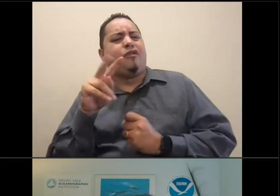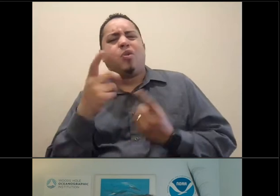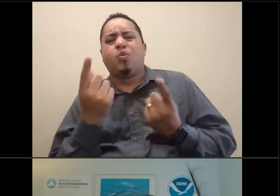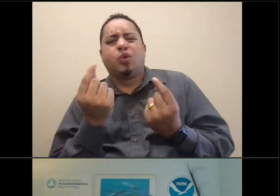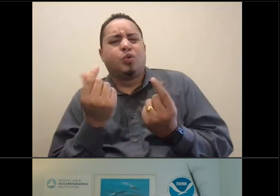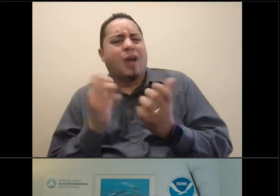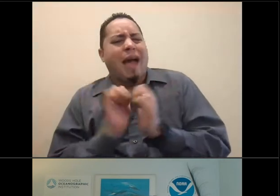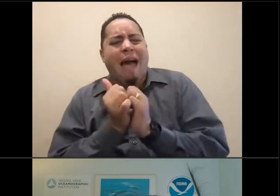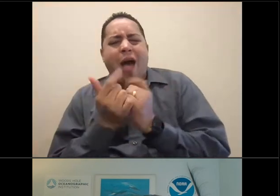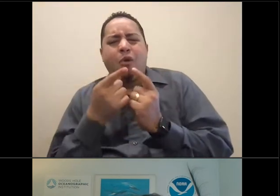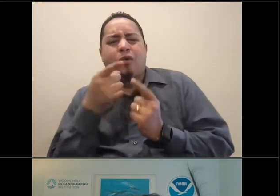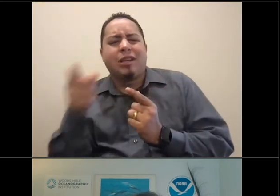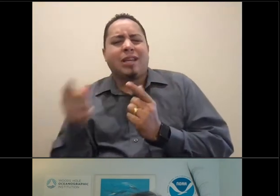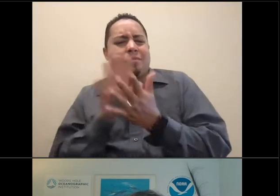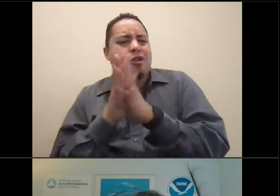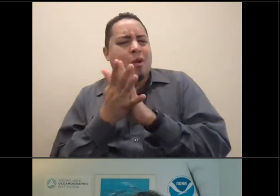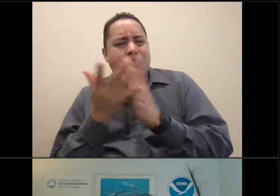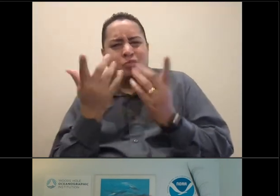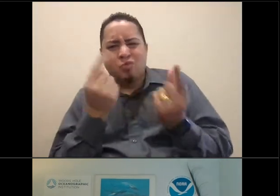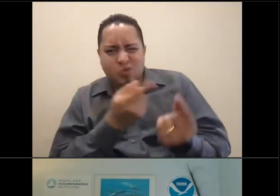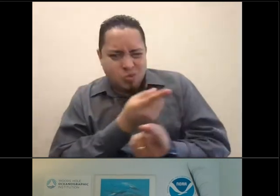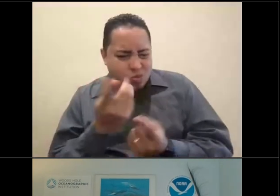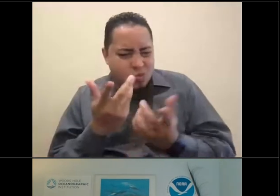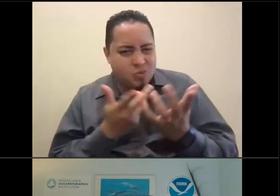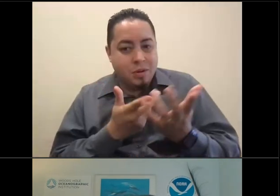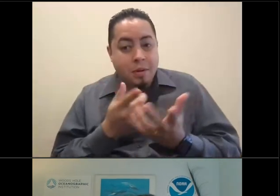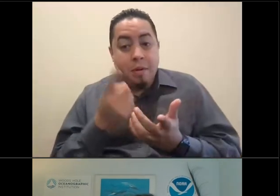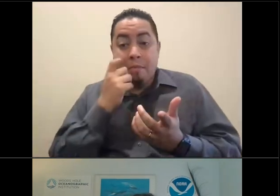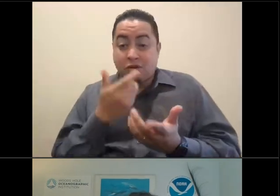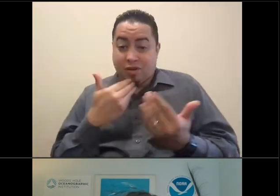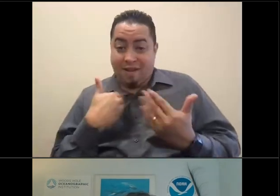So do you have any advice? Because you clearly have the dream job.